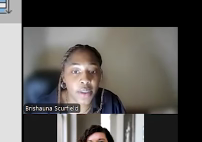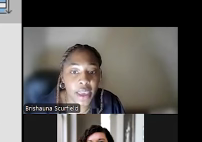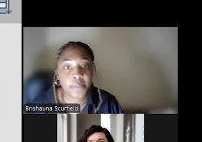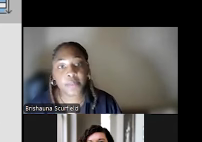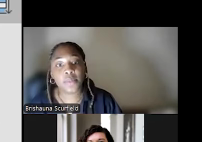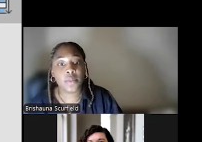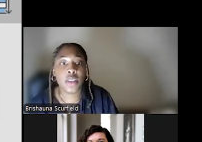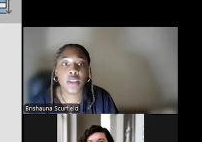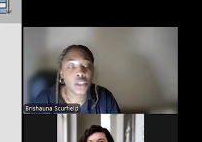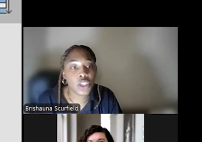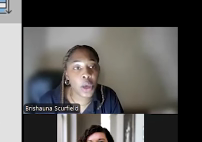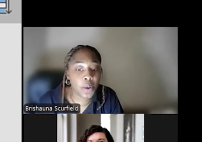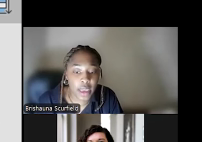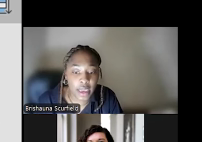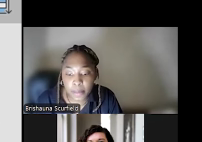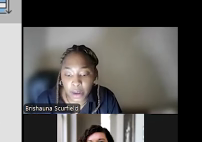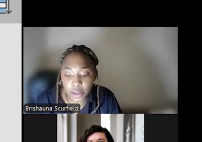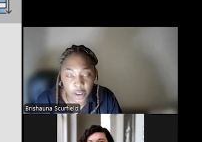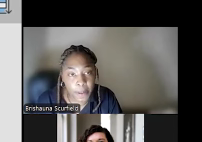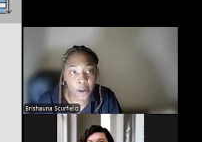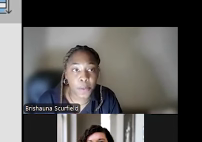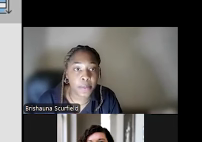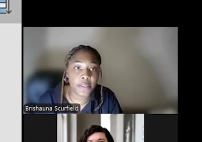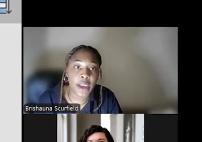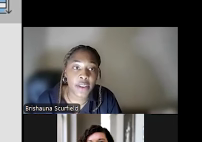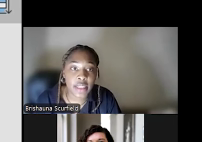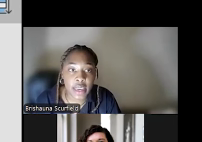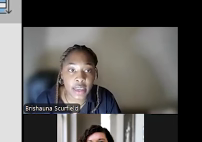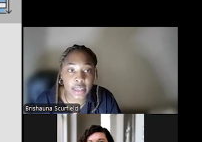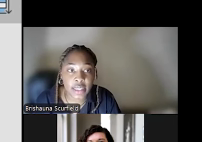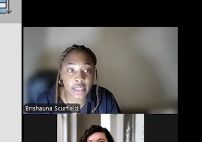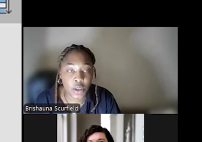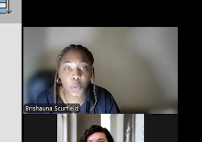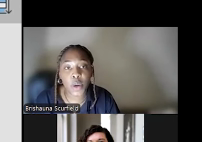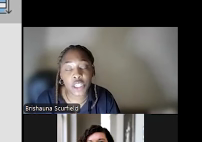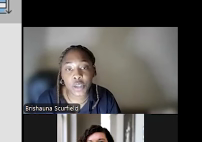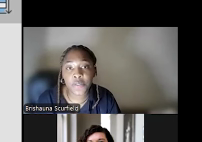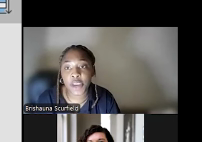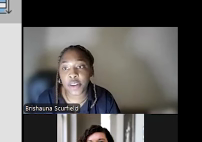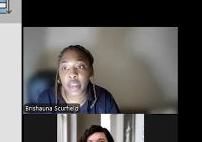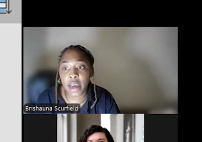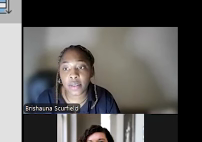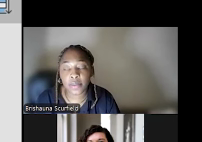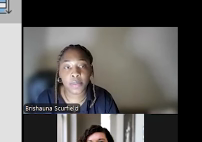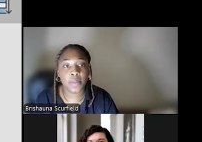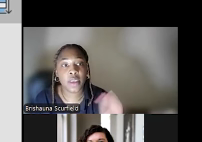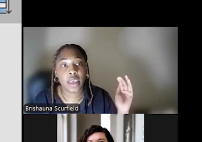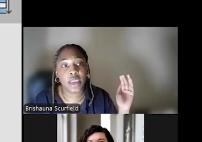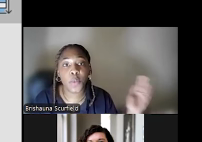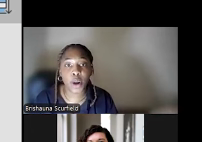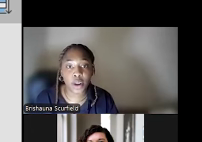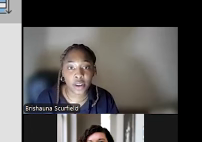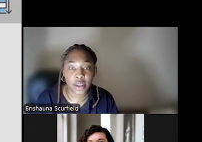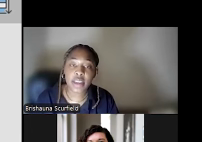Okay, so in Microsoft PowerPoint, my favorite thing is once you've figured it out in Word,